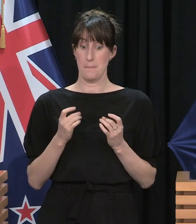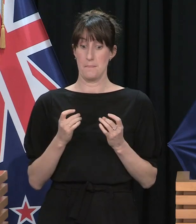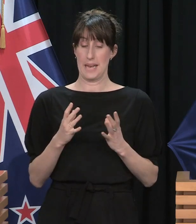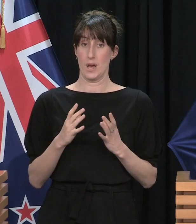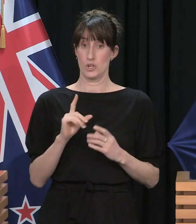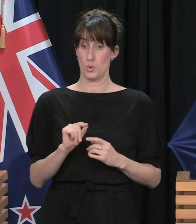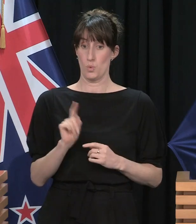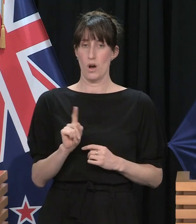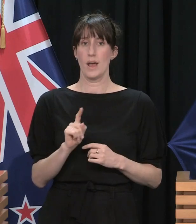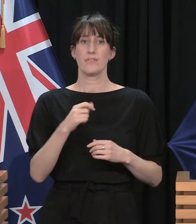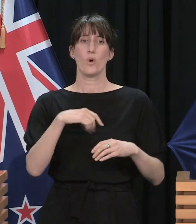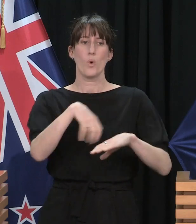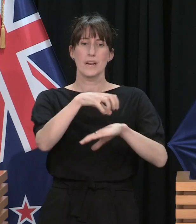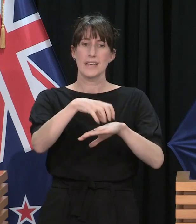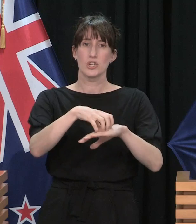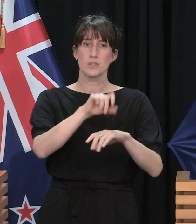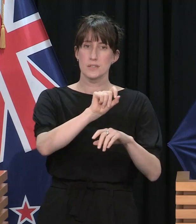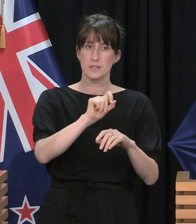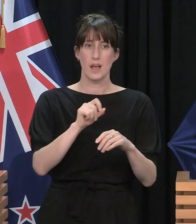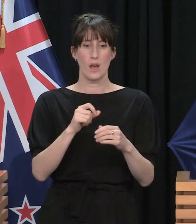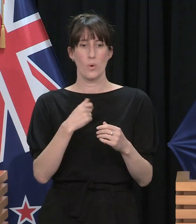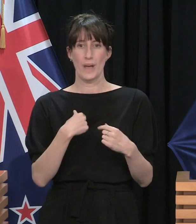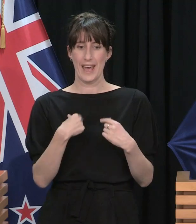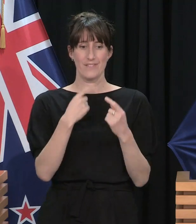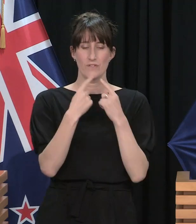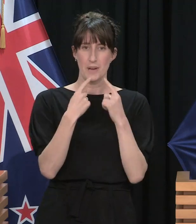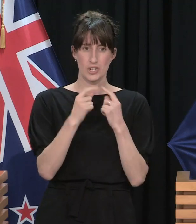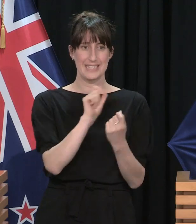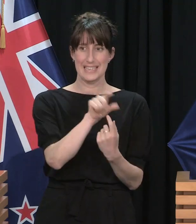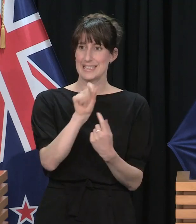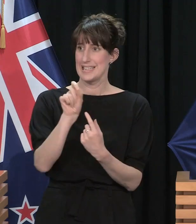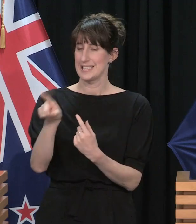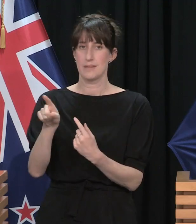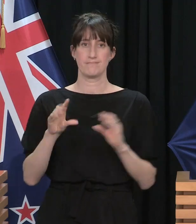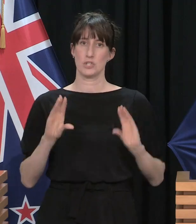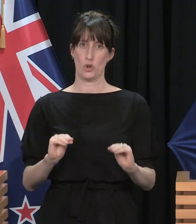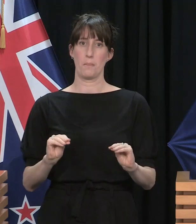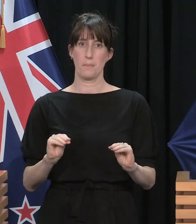to the breach. The immediate action was to stop sending the